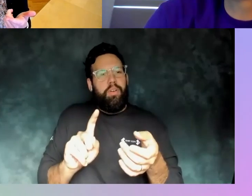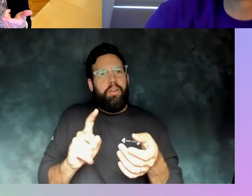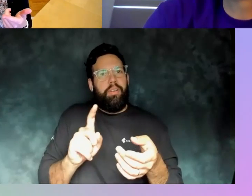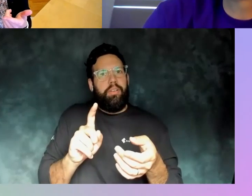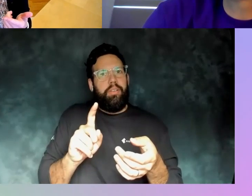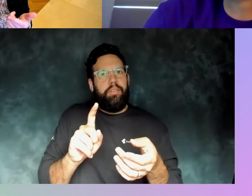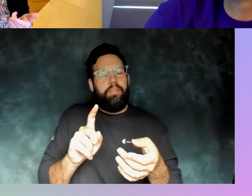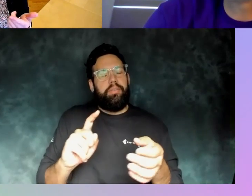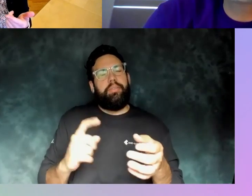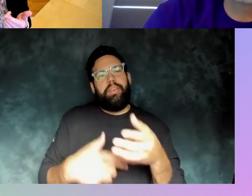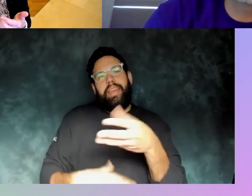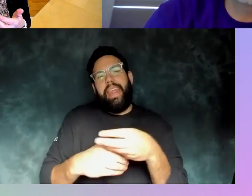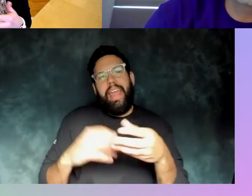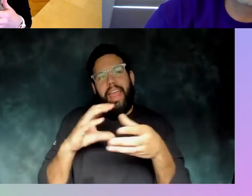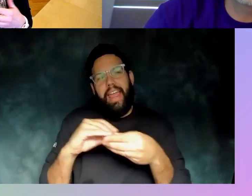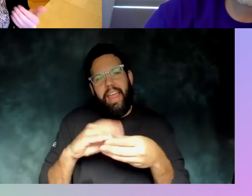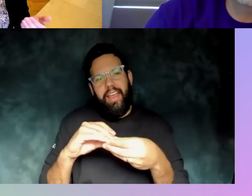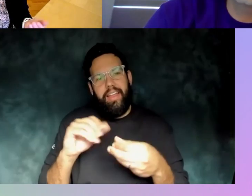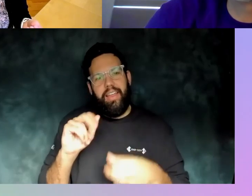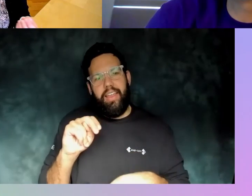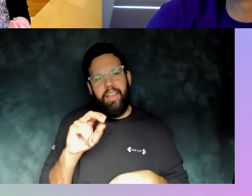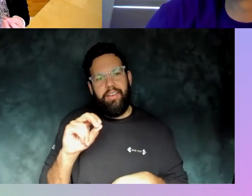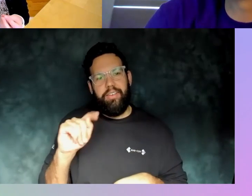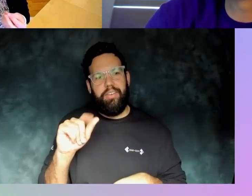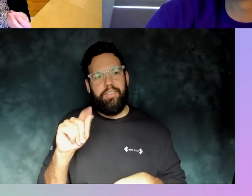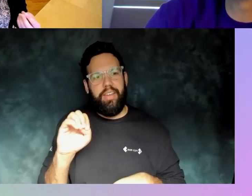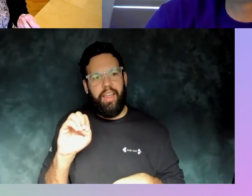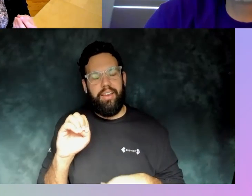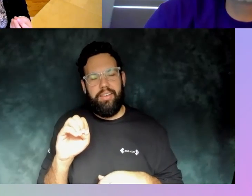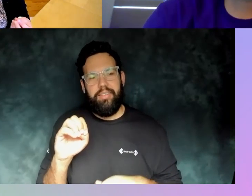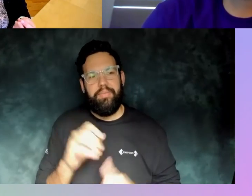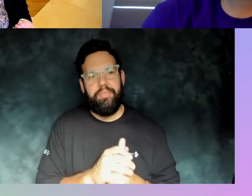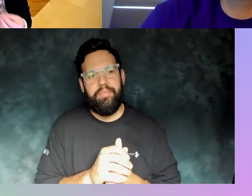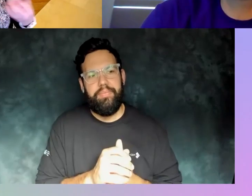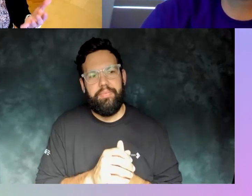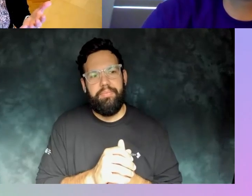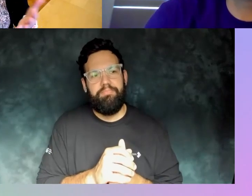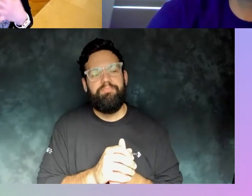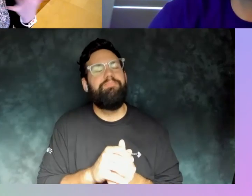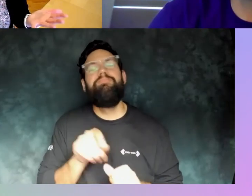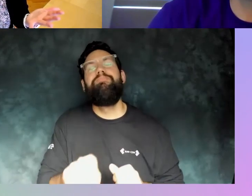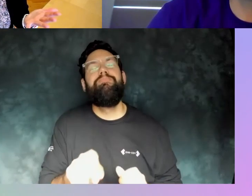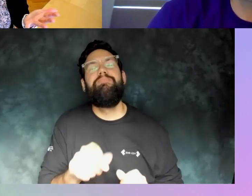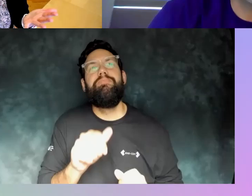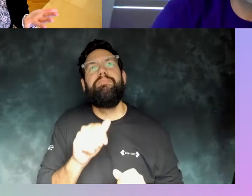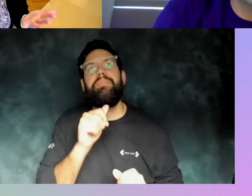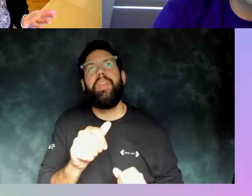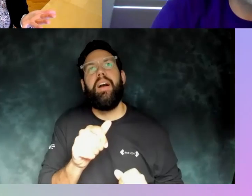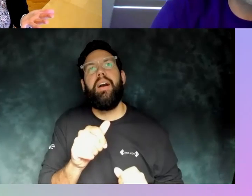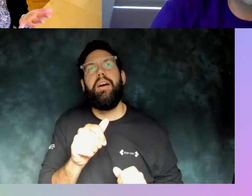you pick one thing. You could see color contrast as something that are on the hands of a